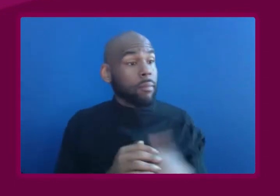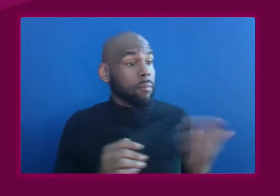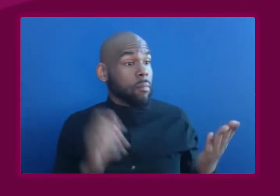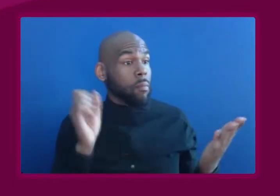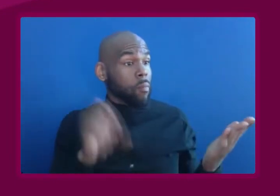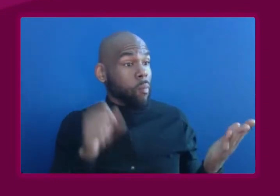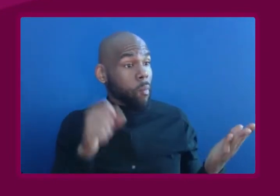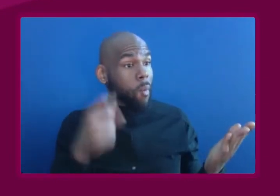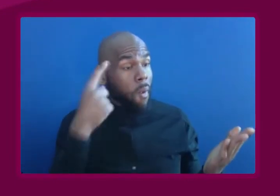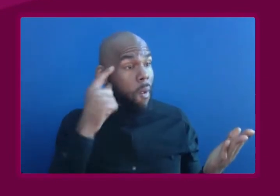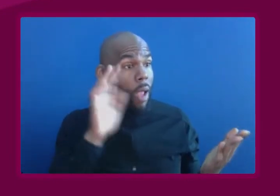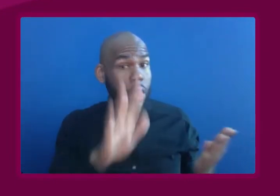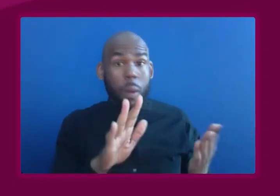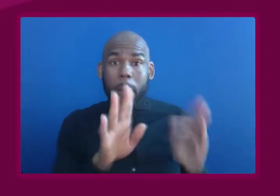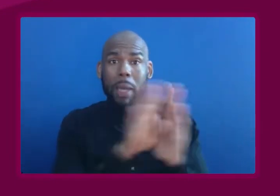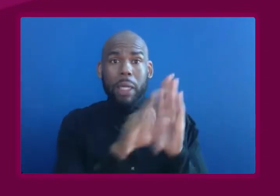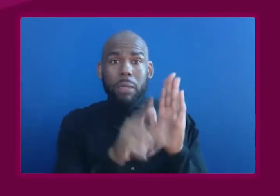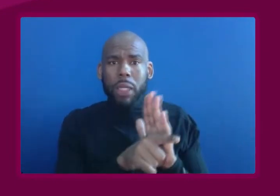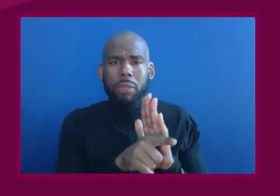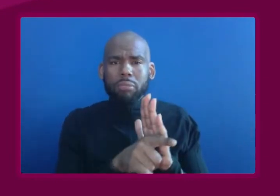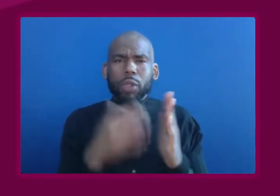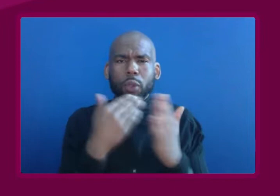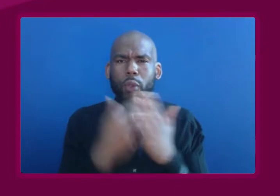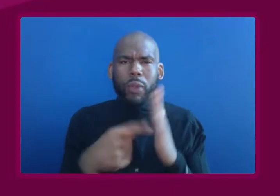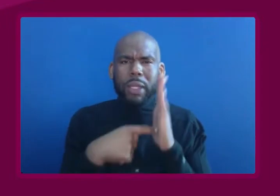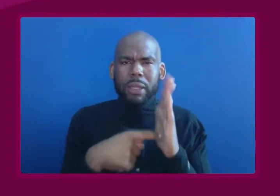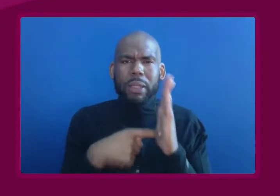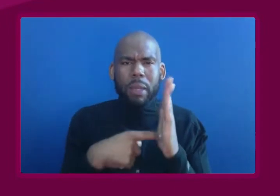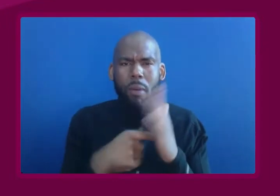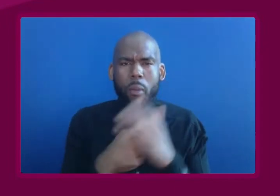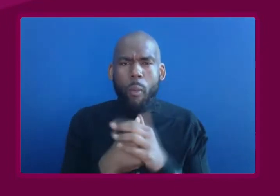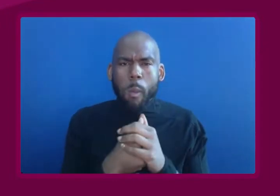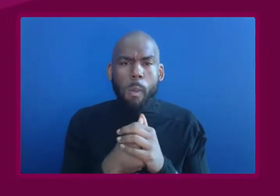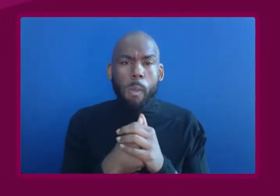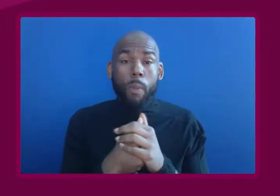I think that your background is a prime example of something that I always talk about on this